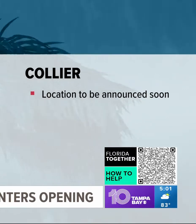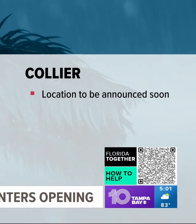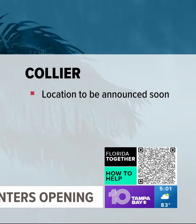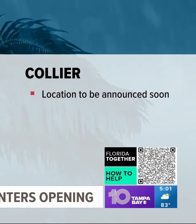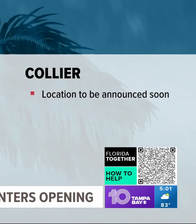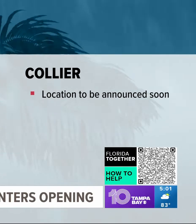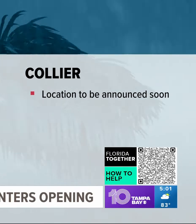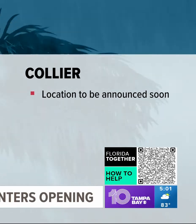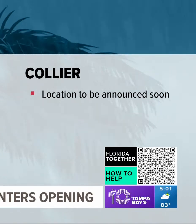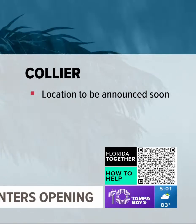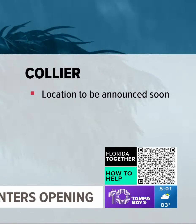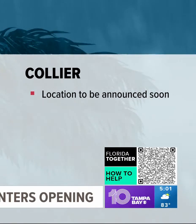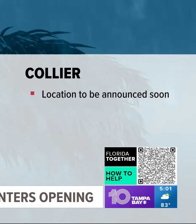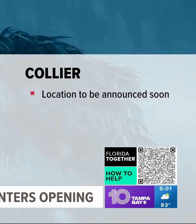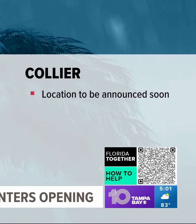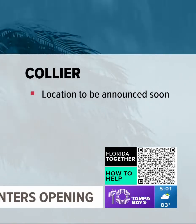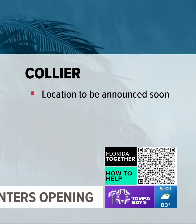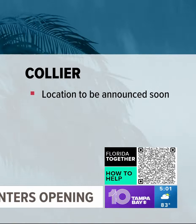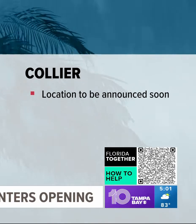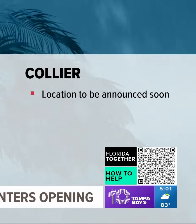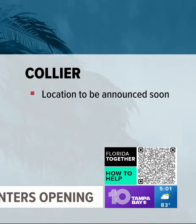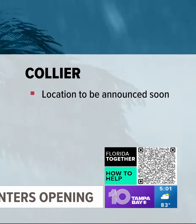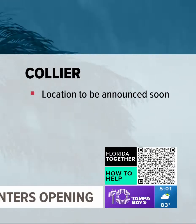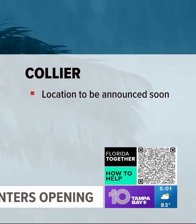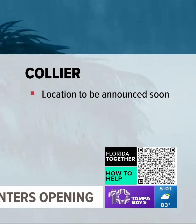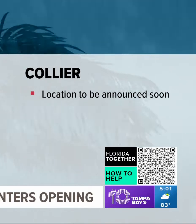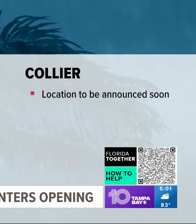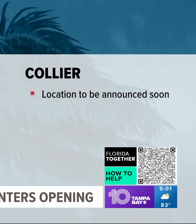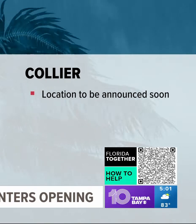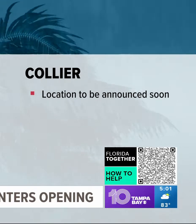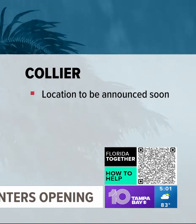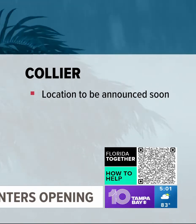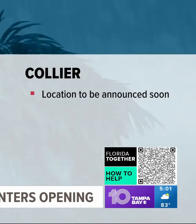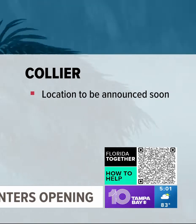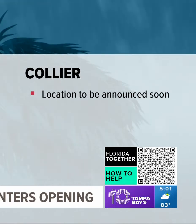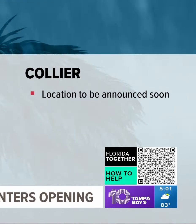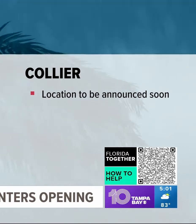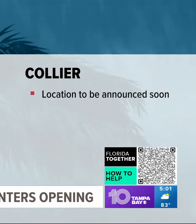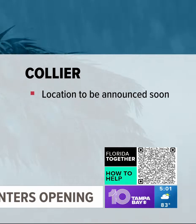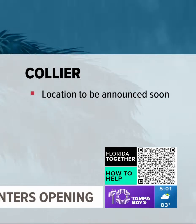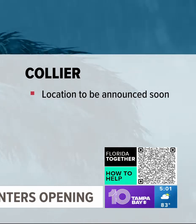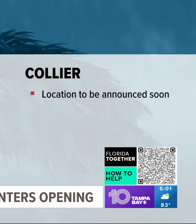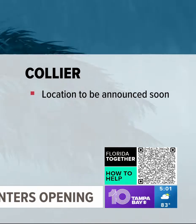A second site will also open in Fort Myers tomorrow and another will open in Collier County in a few days.